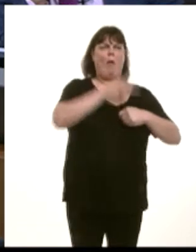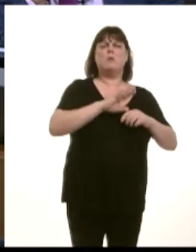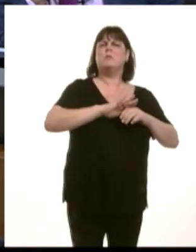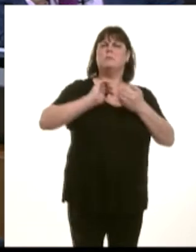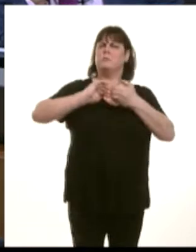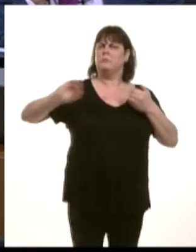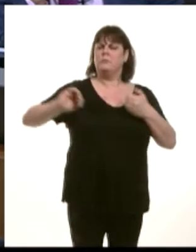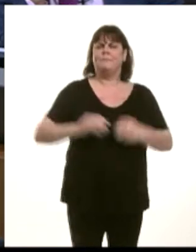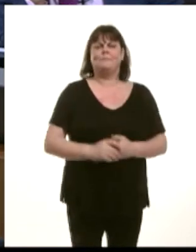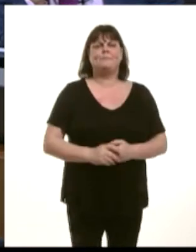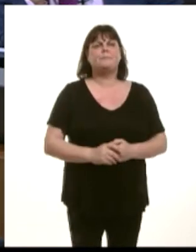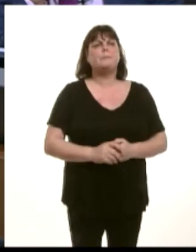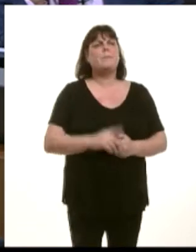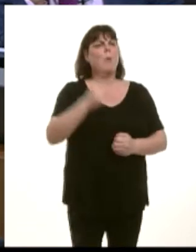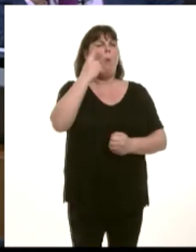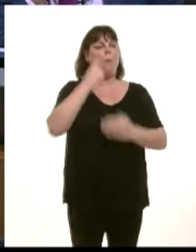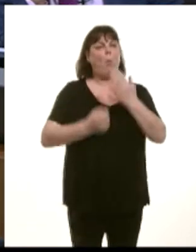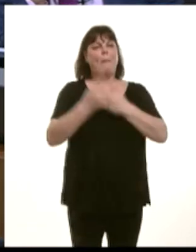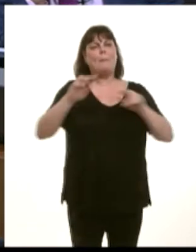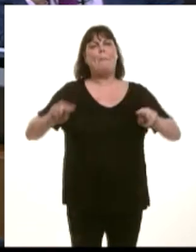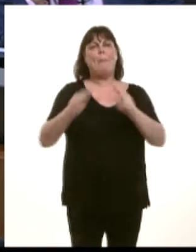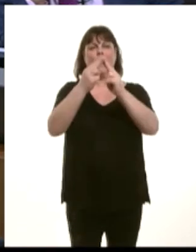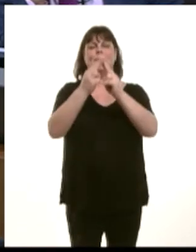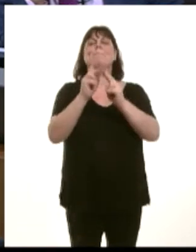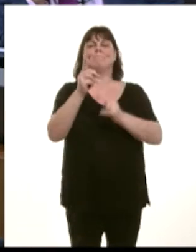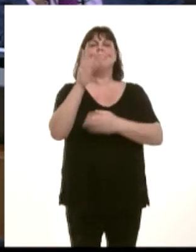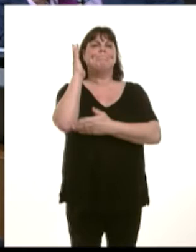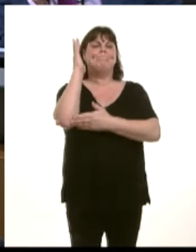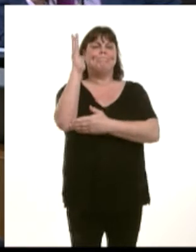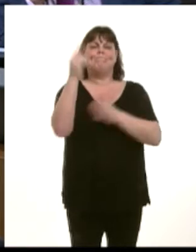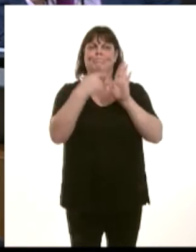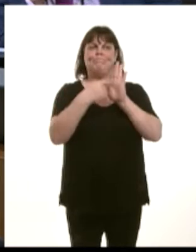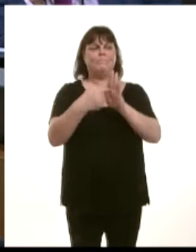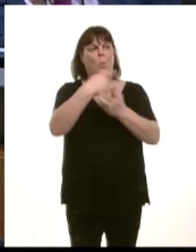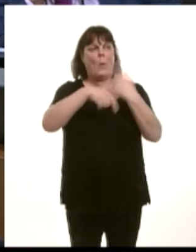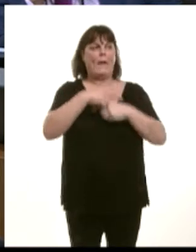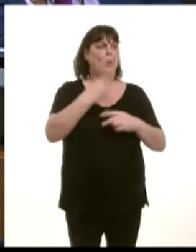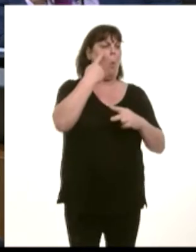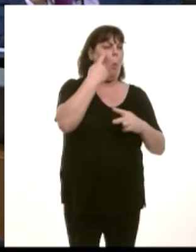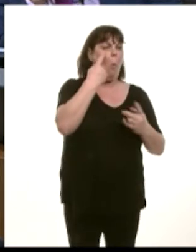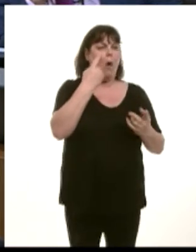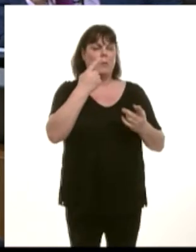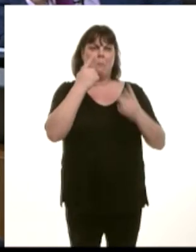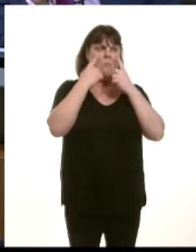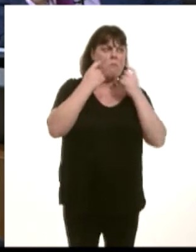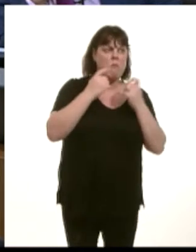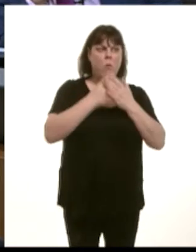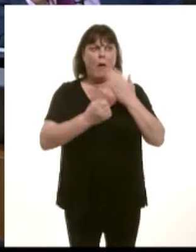However, the events in Paris do show us that there is a need to be vigilant at all times. These attacks can come out of nowhere.